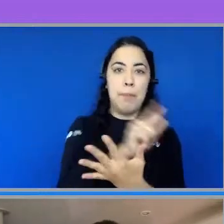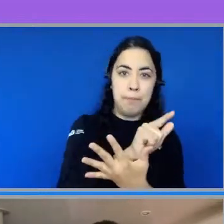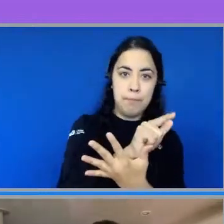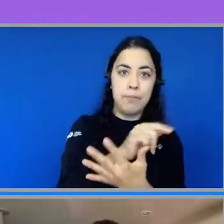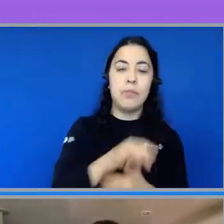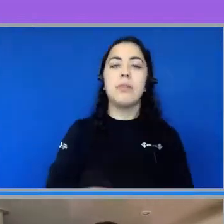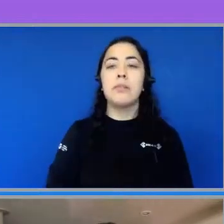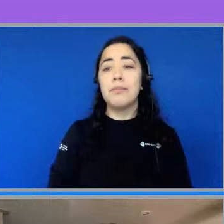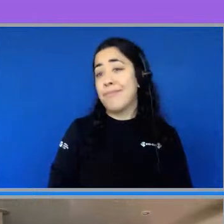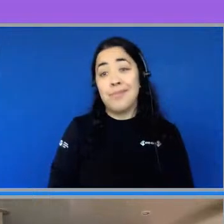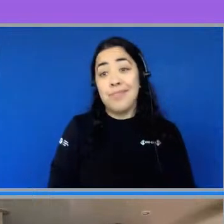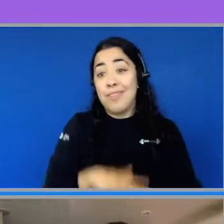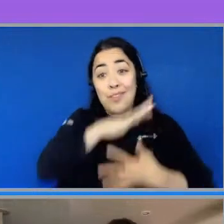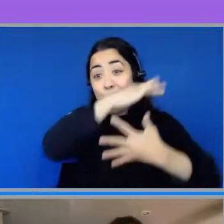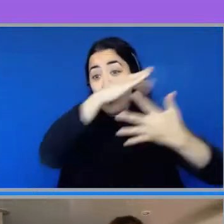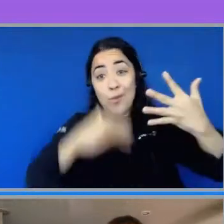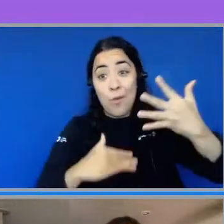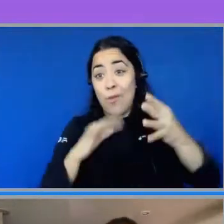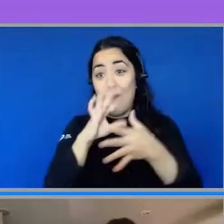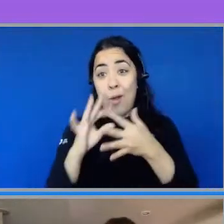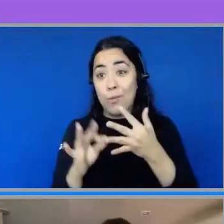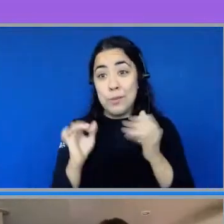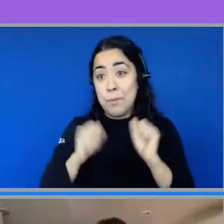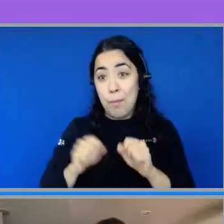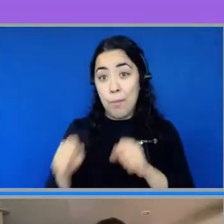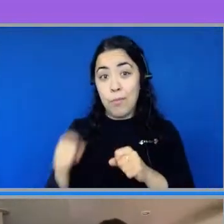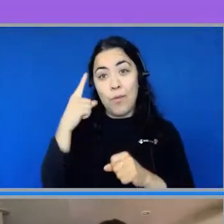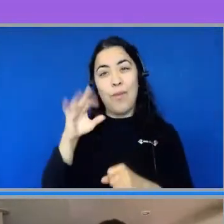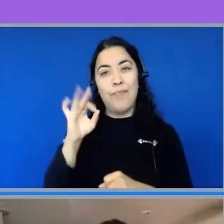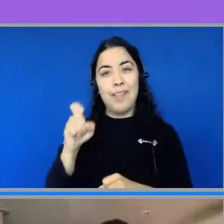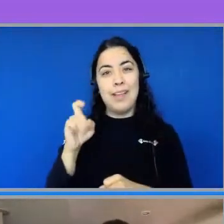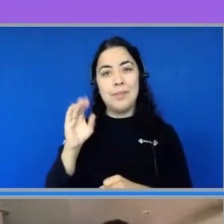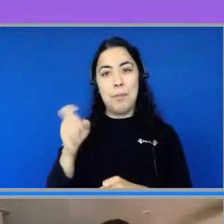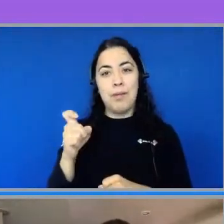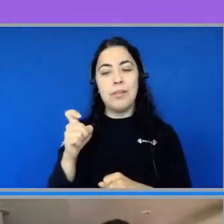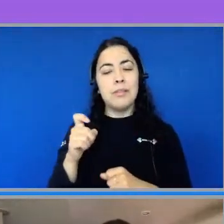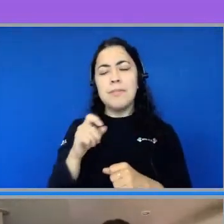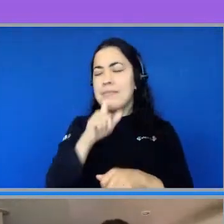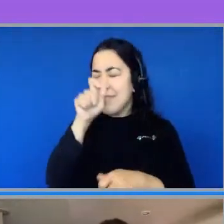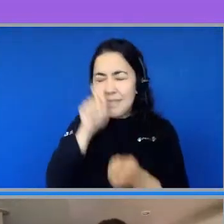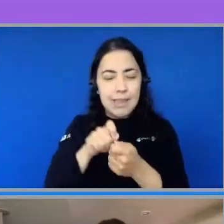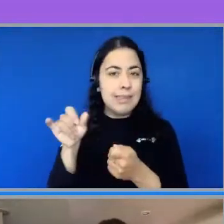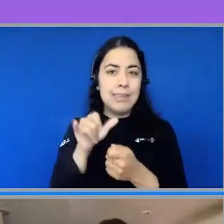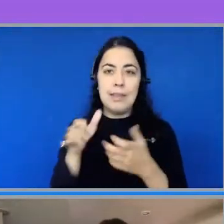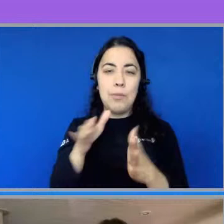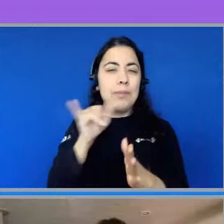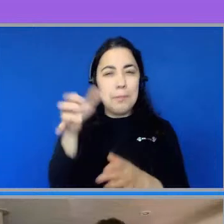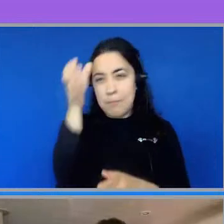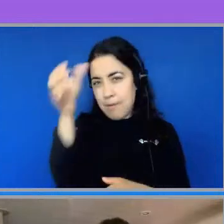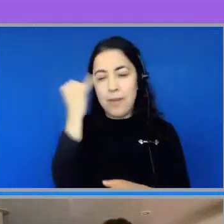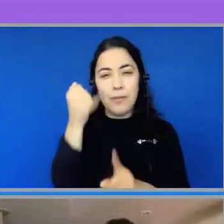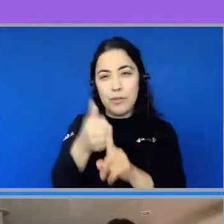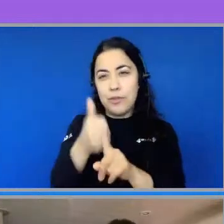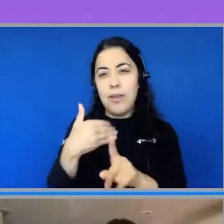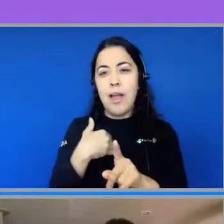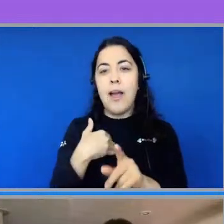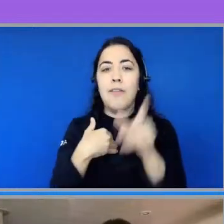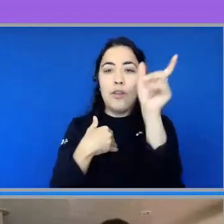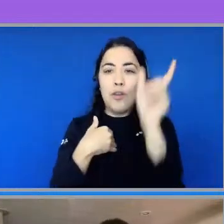the possible options for flexbox. And this works in exactly the same way. If you've